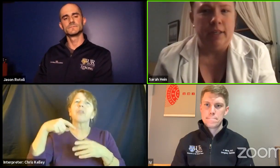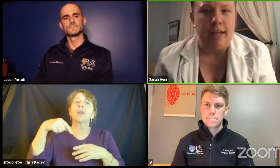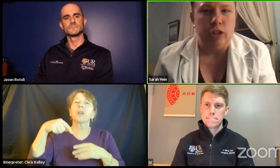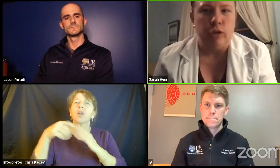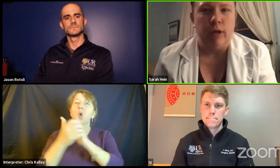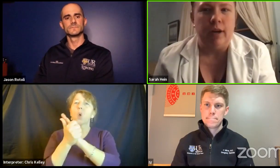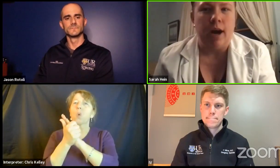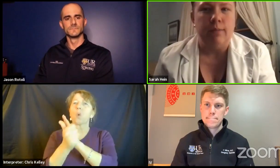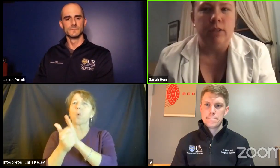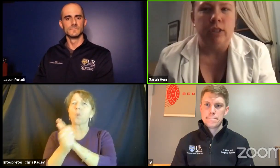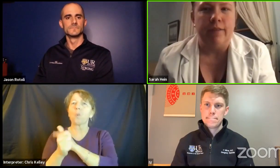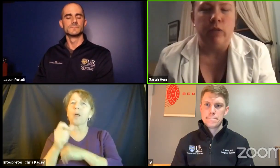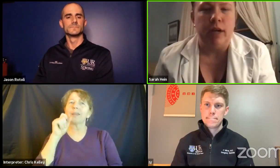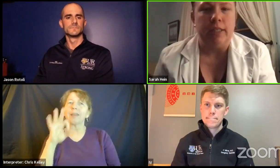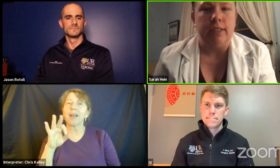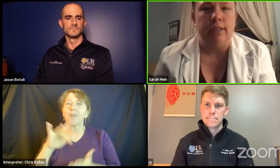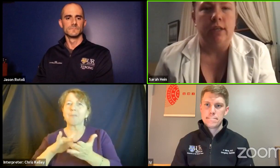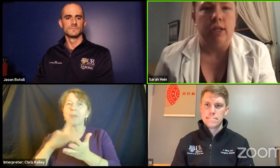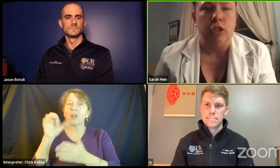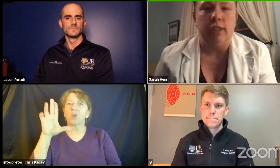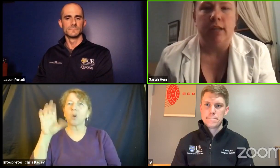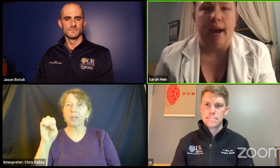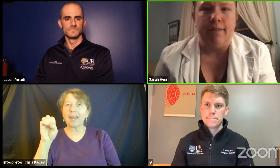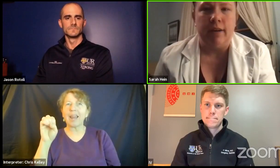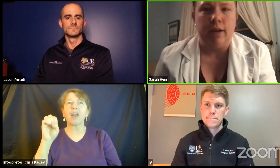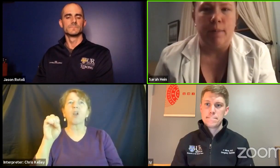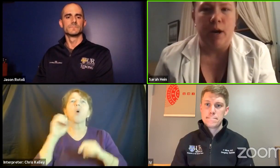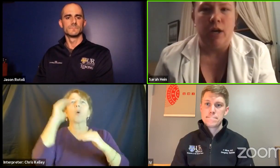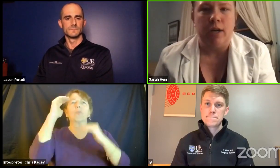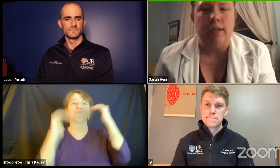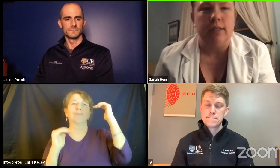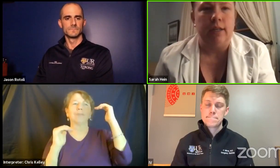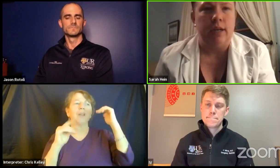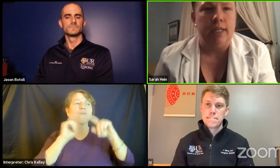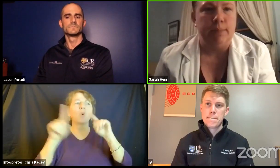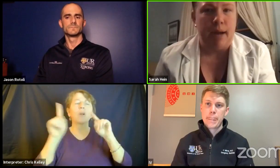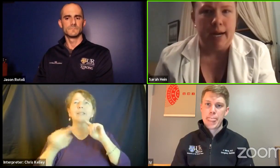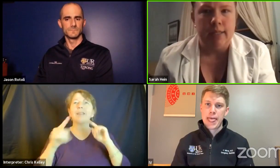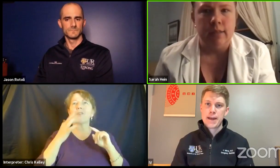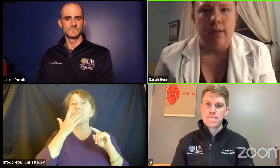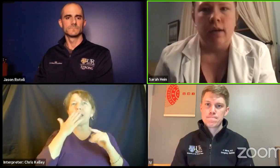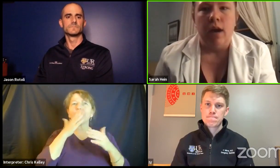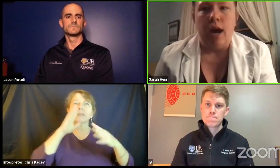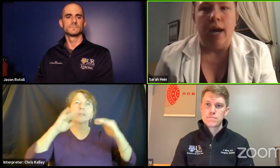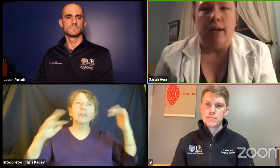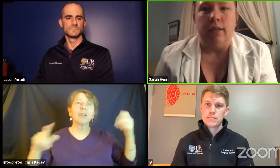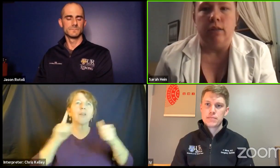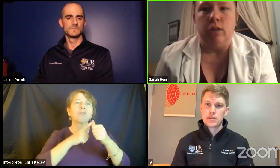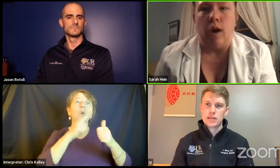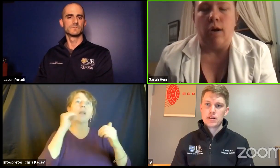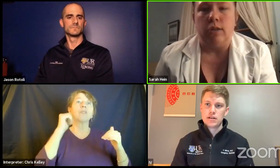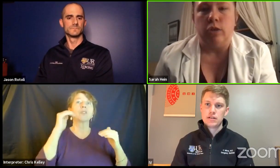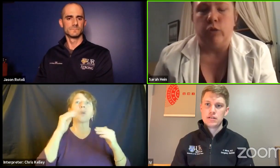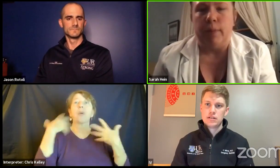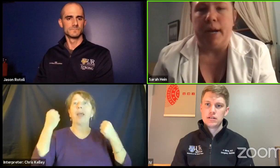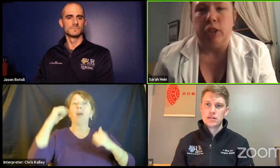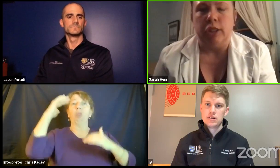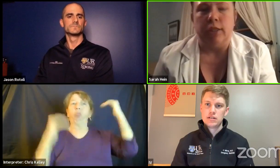That means most of the time my pay shengts are sitting alone waiting for treatment. It is sad. It's quite lonely. We